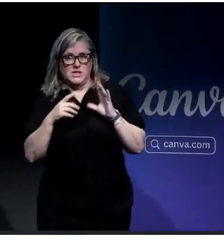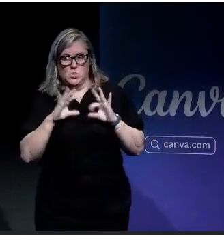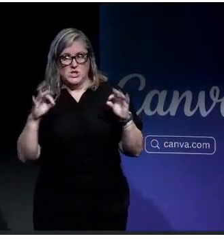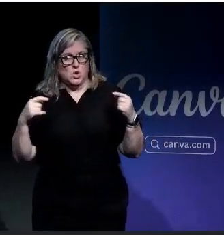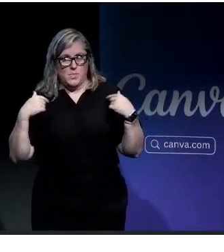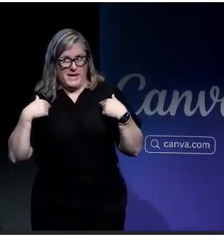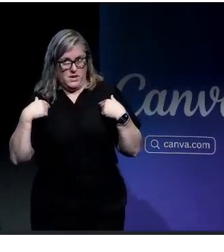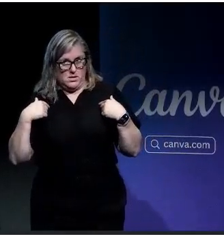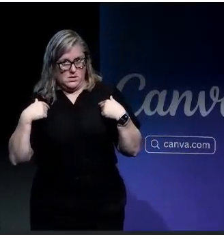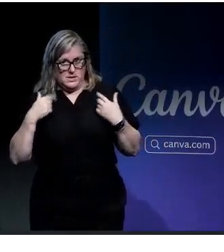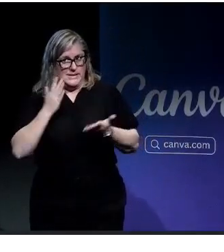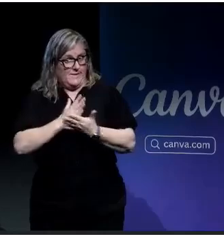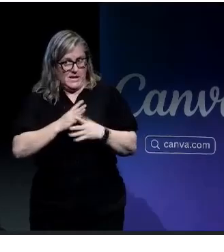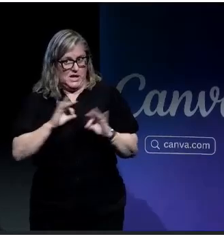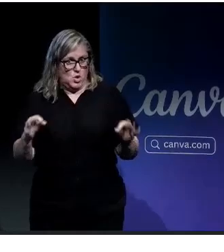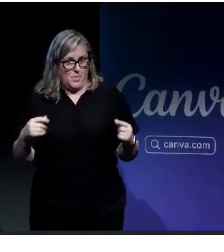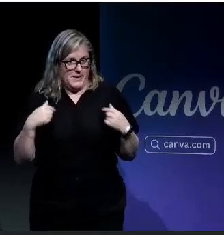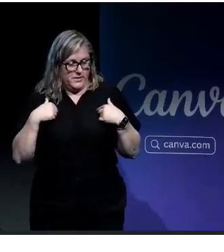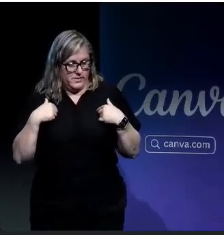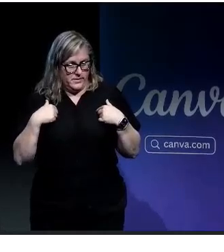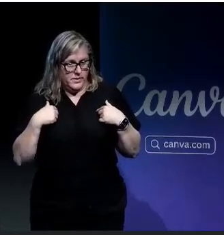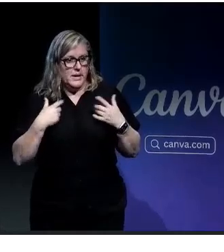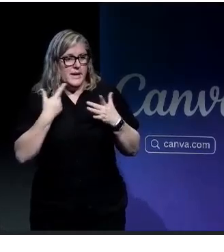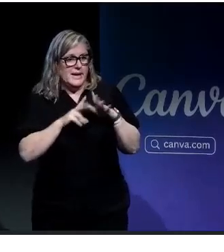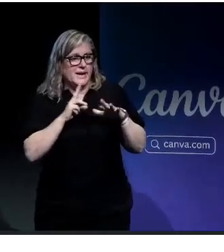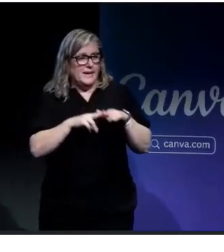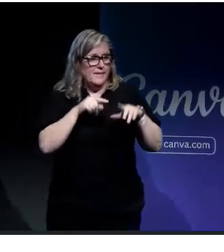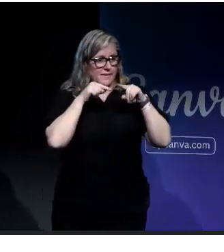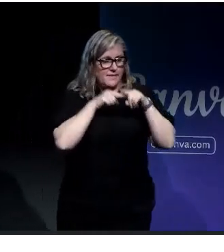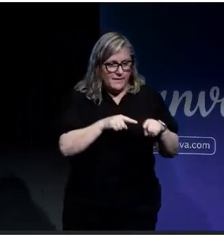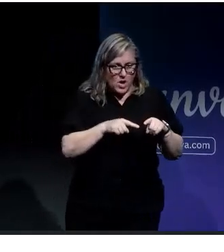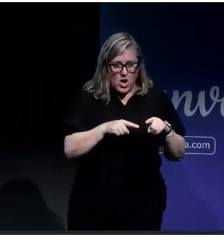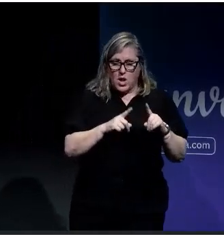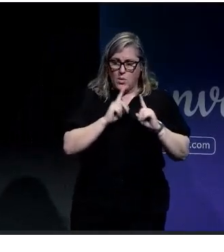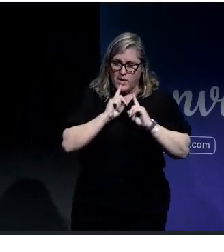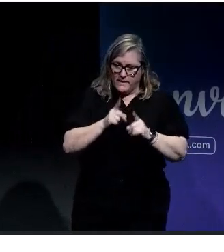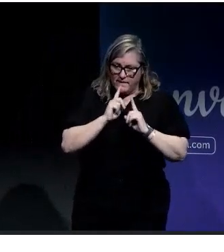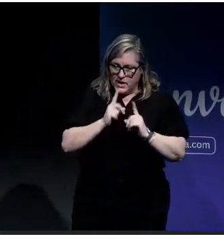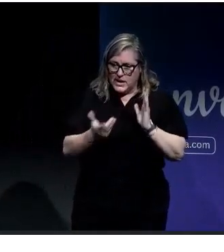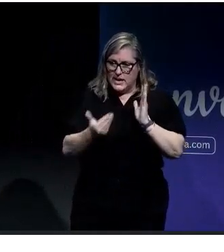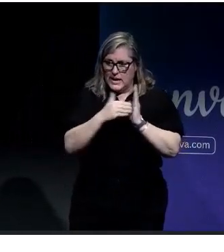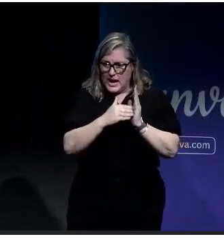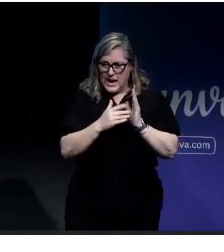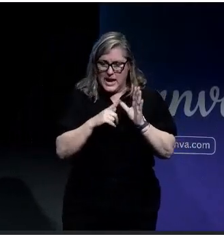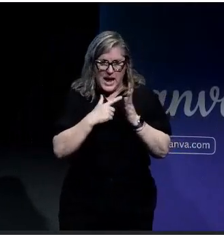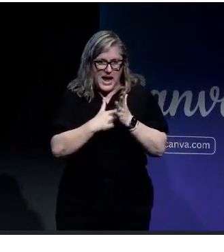Uh, if they followed this advice and added an ARIA label with something that maybe